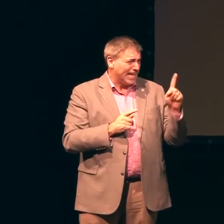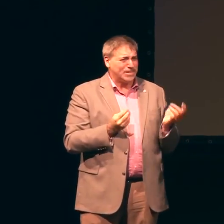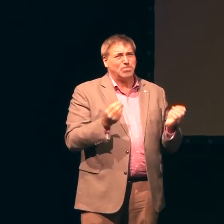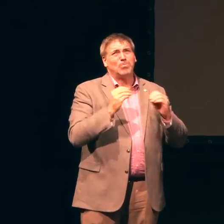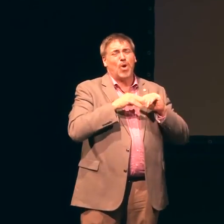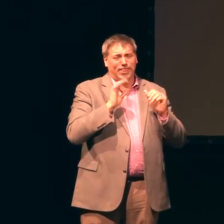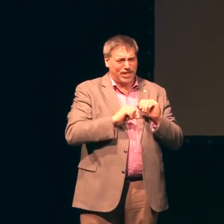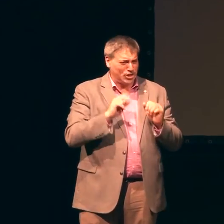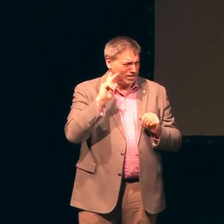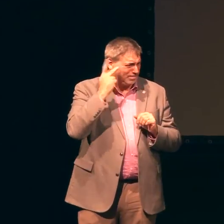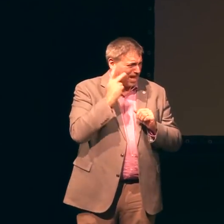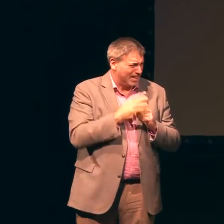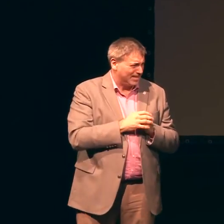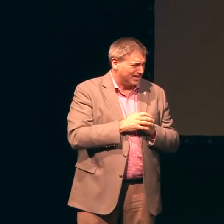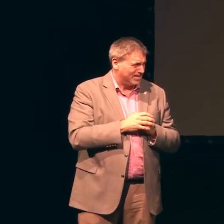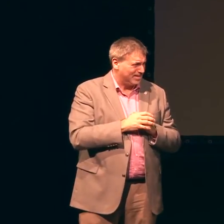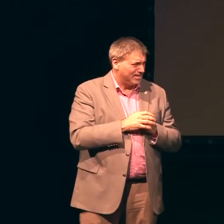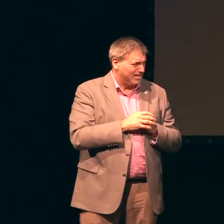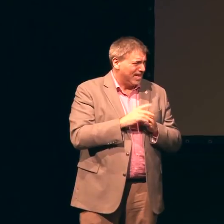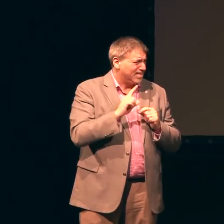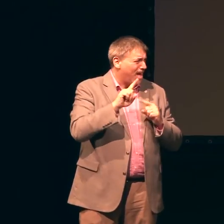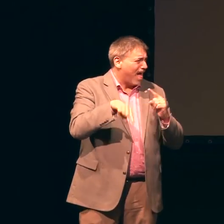numbers are more than just politics, NAD is not